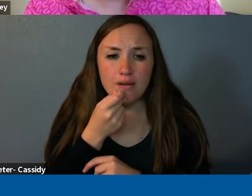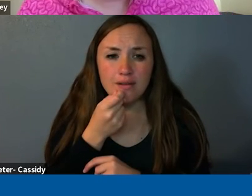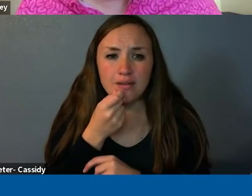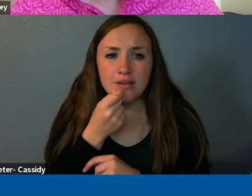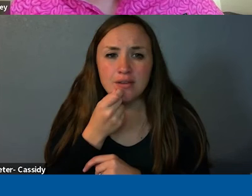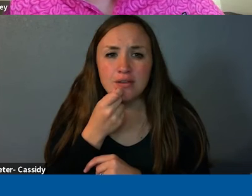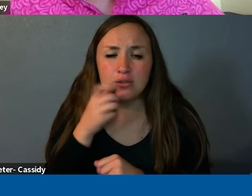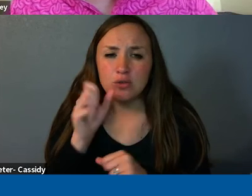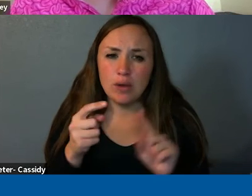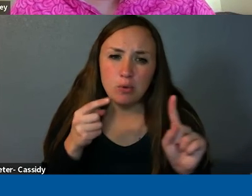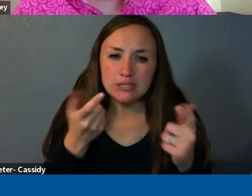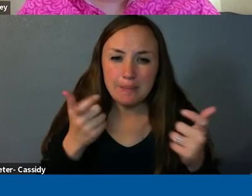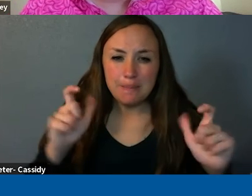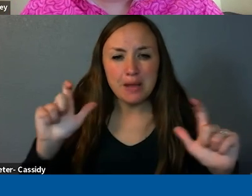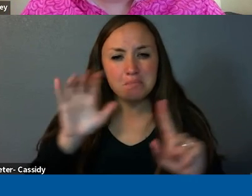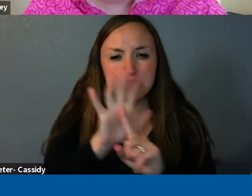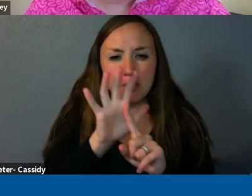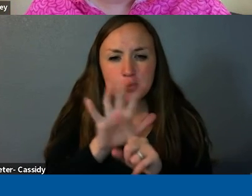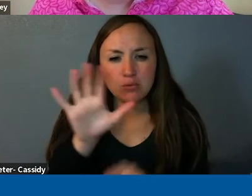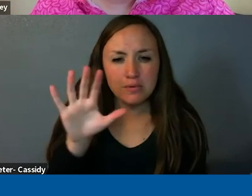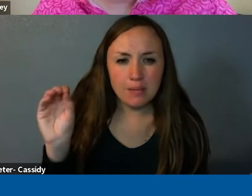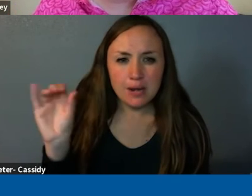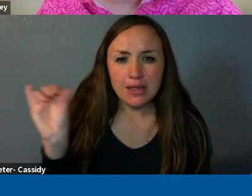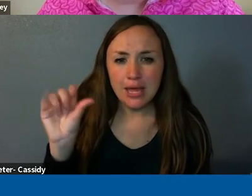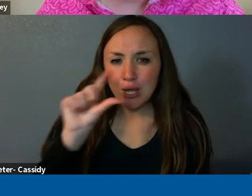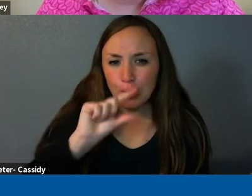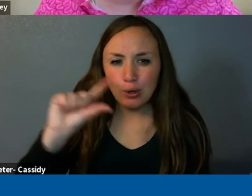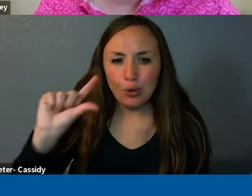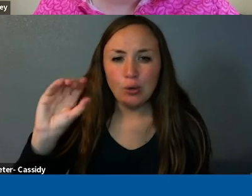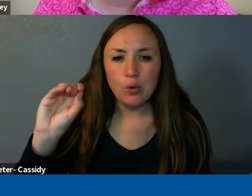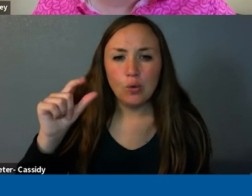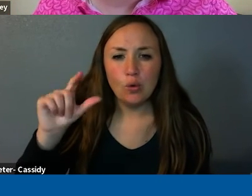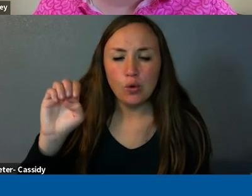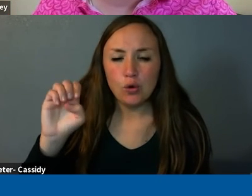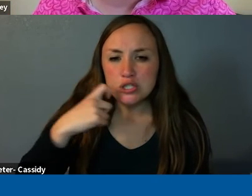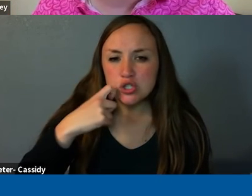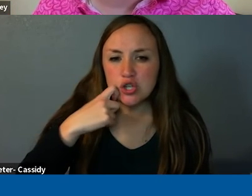very big popular companies, such as Google, that just rolled out like, inclusivity initiatives